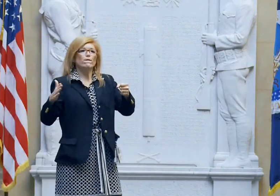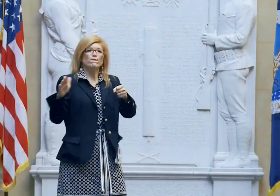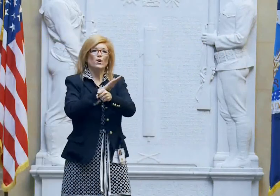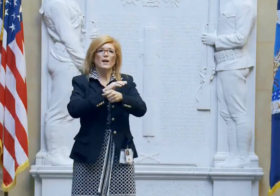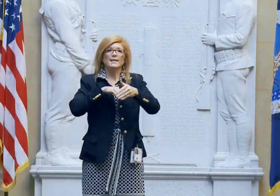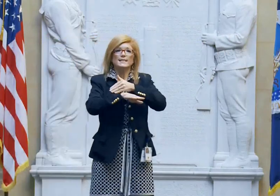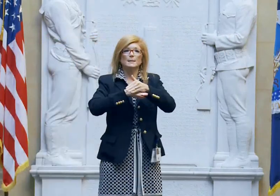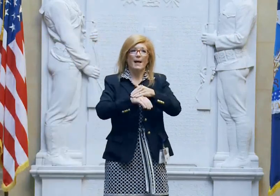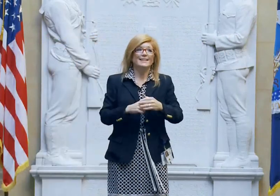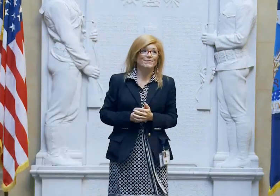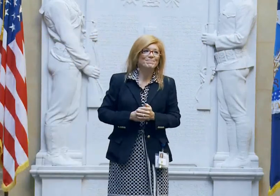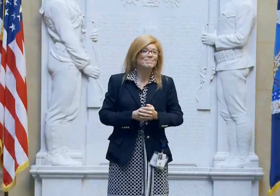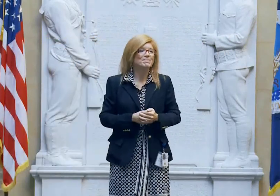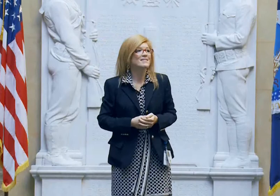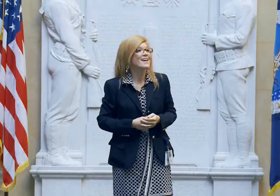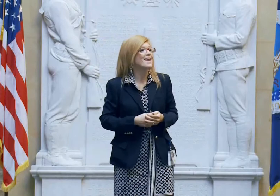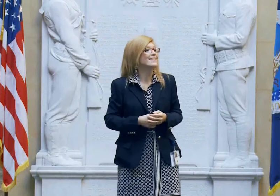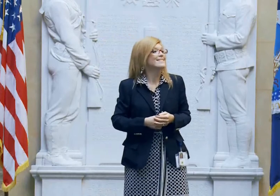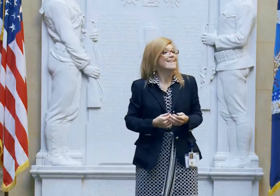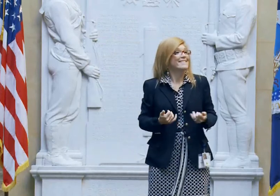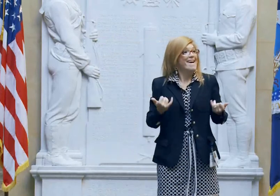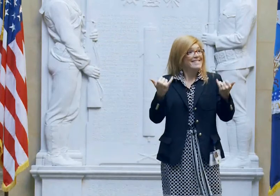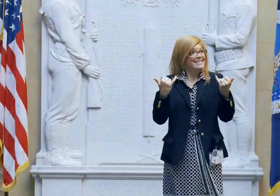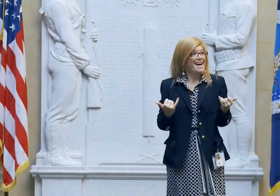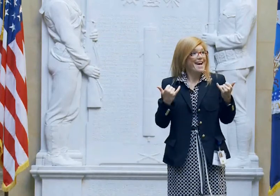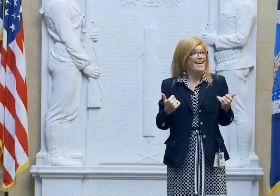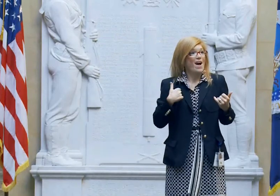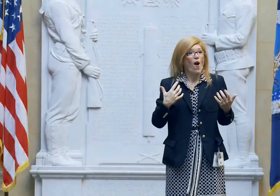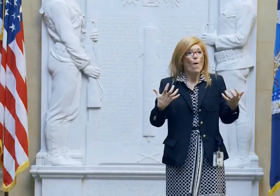Our goal is to increase access through design,